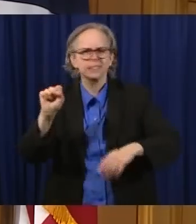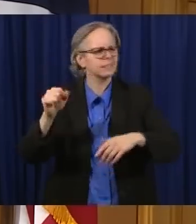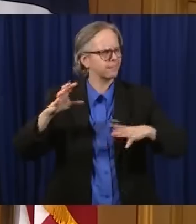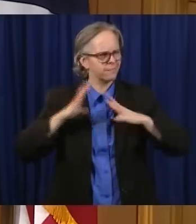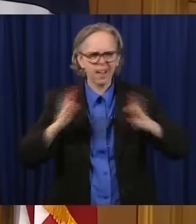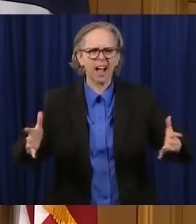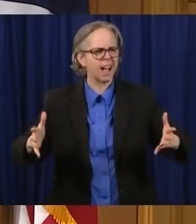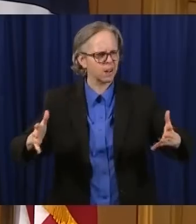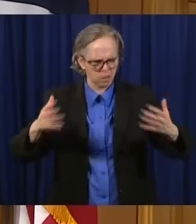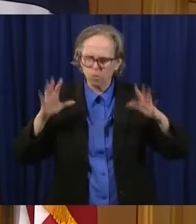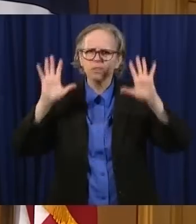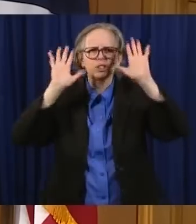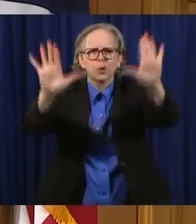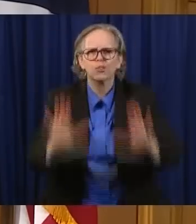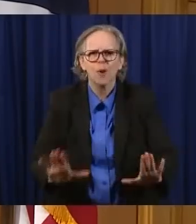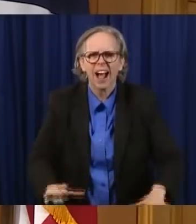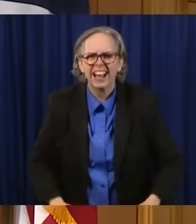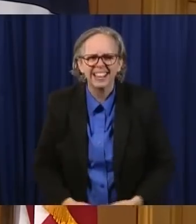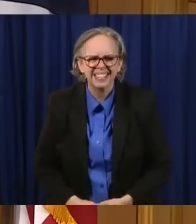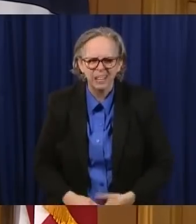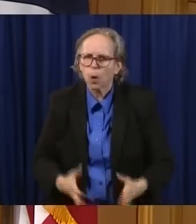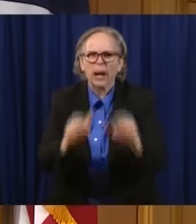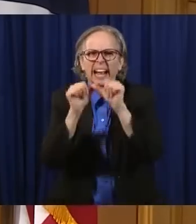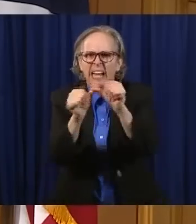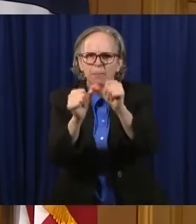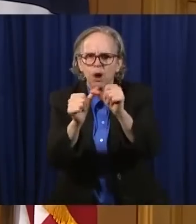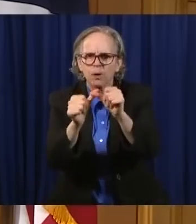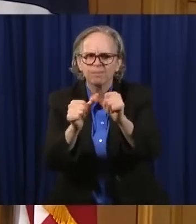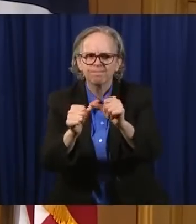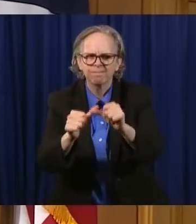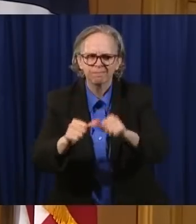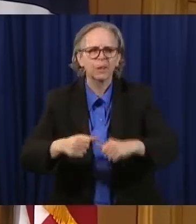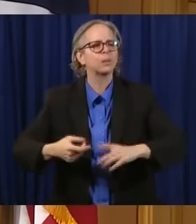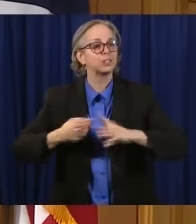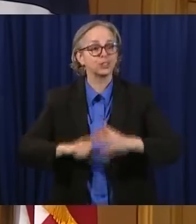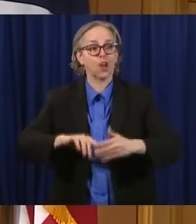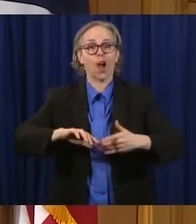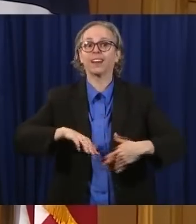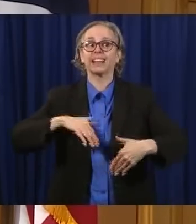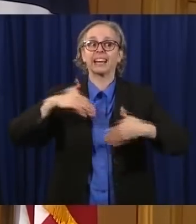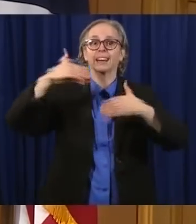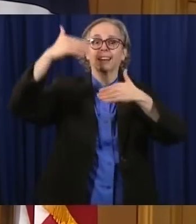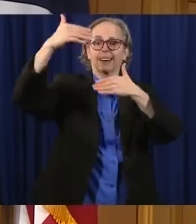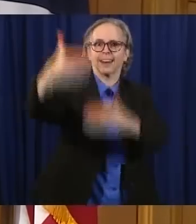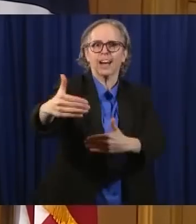WHEN I DECIDED WHICH TIE TO PICK OUT I PIGGED THE ONE WITH THE FLAG.